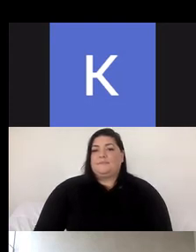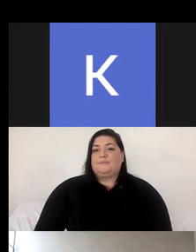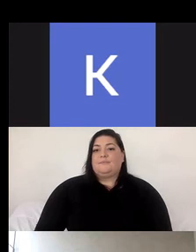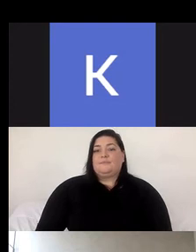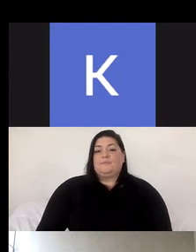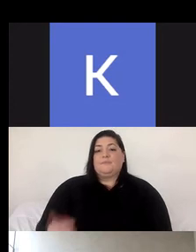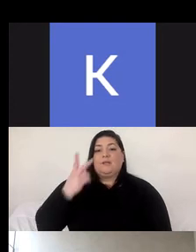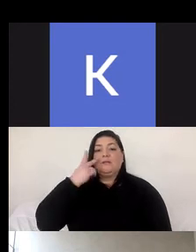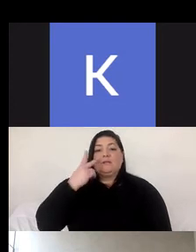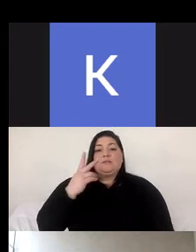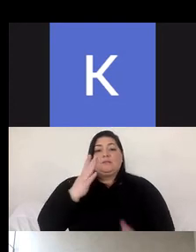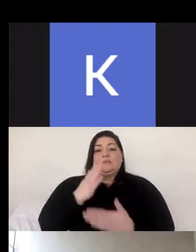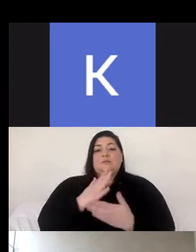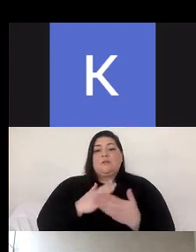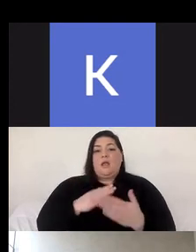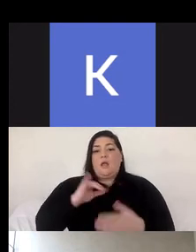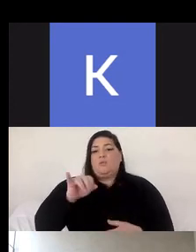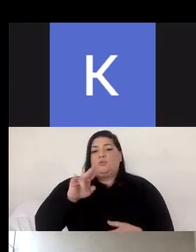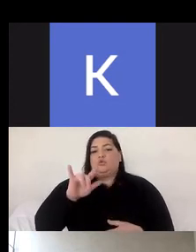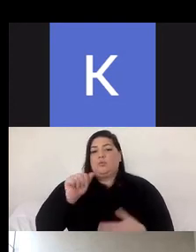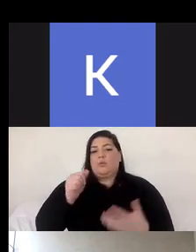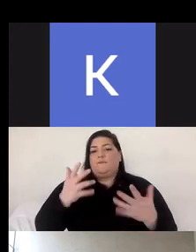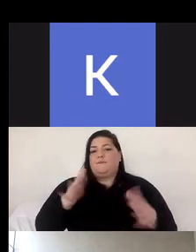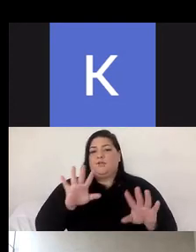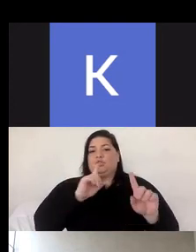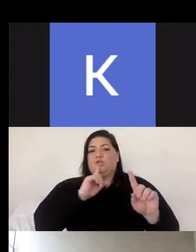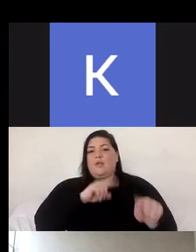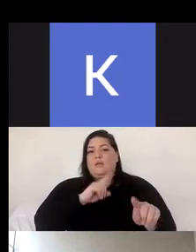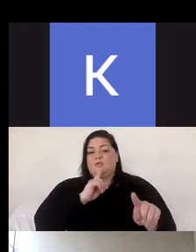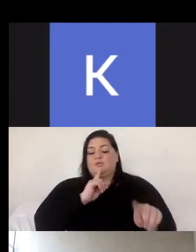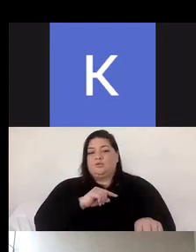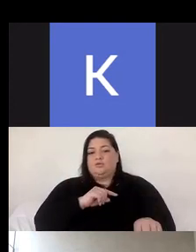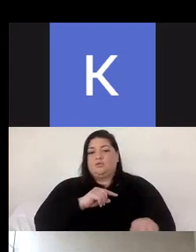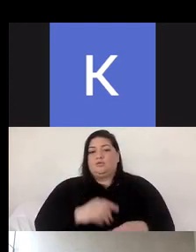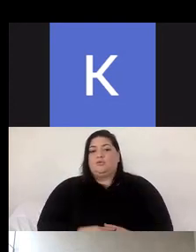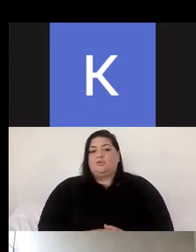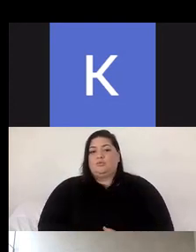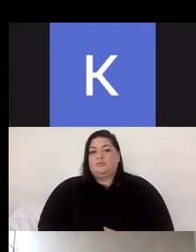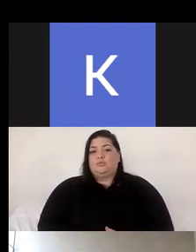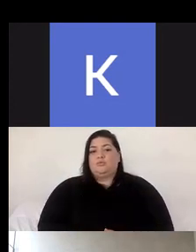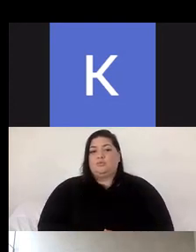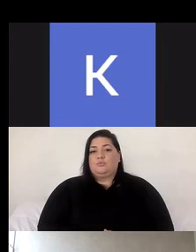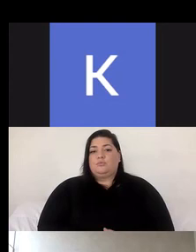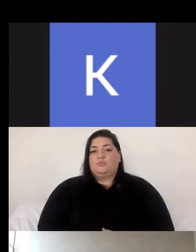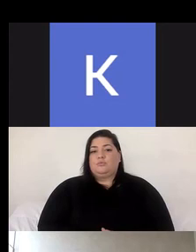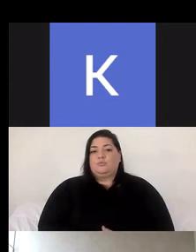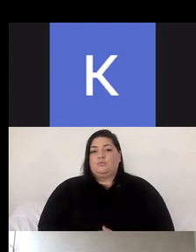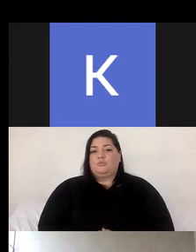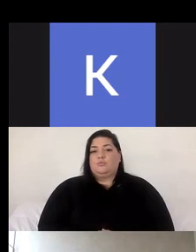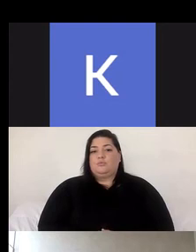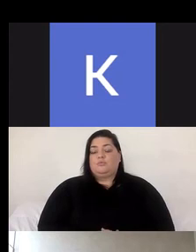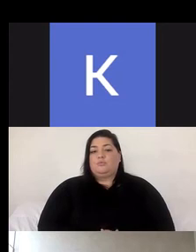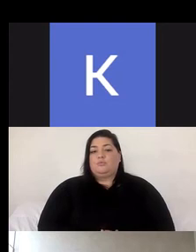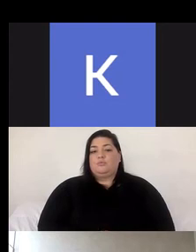that Julia has answered in the Q&A box here,